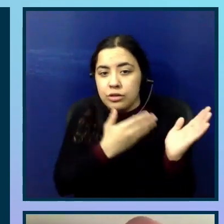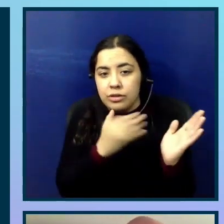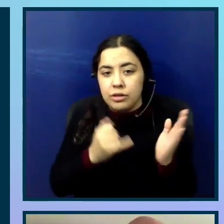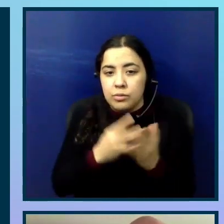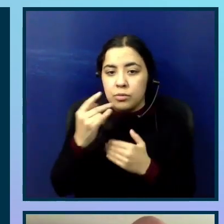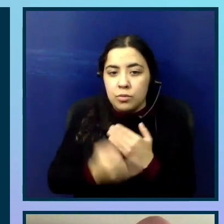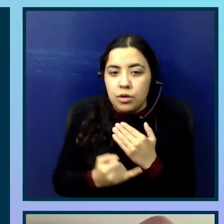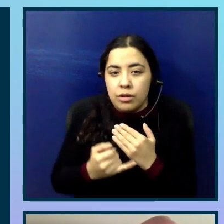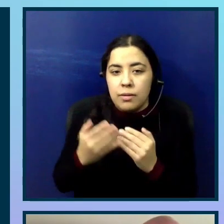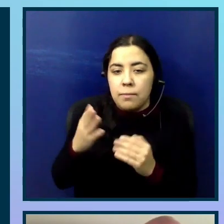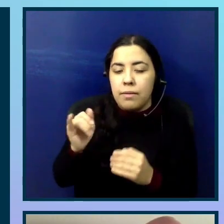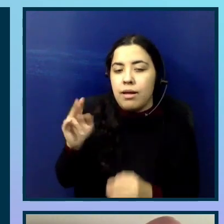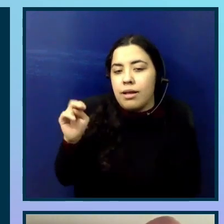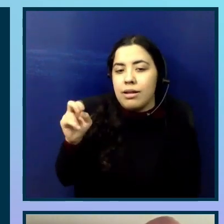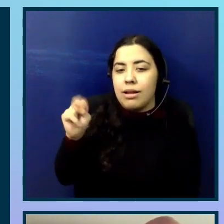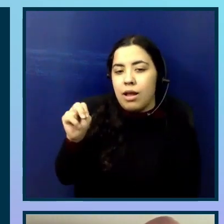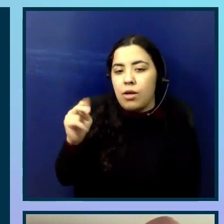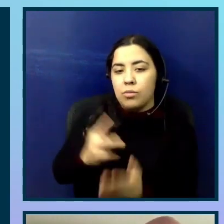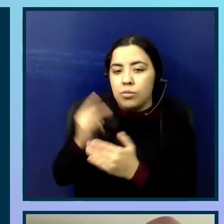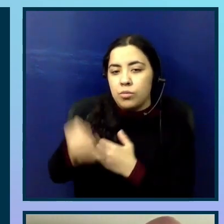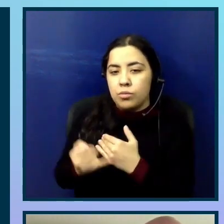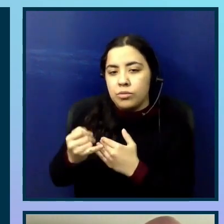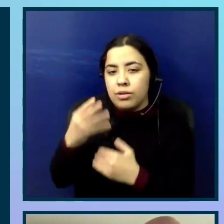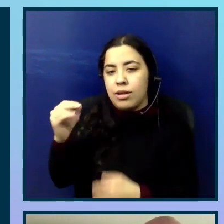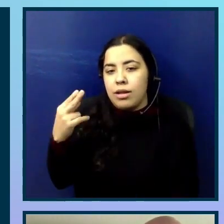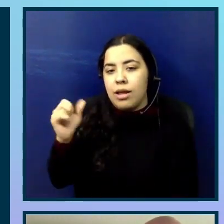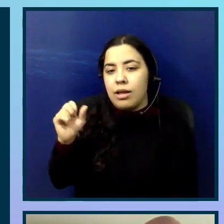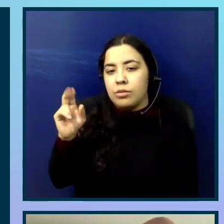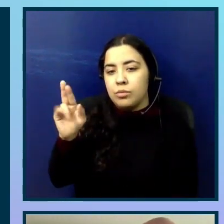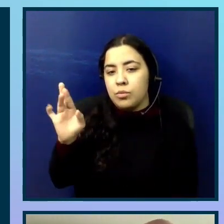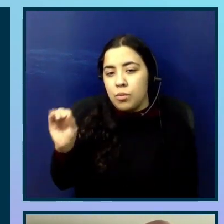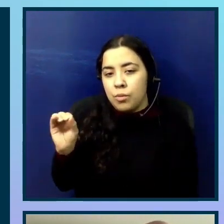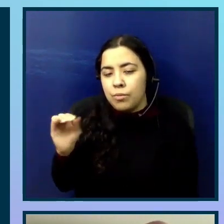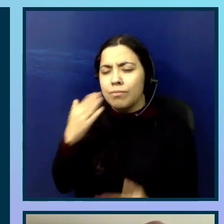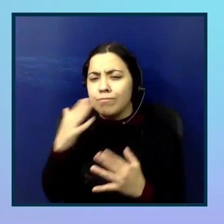And you can find me on Twitter @gareth.com. Thank you.